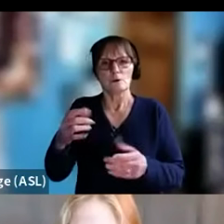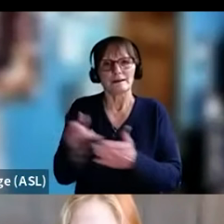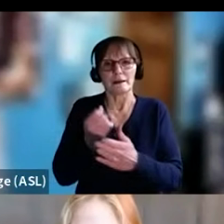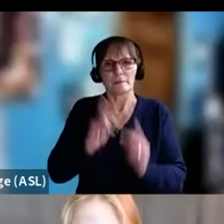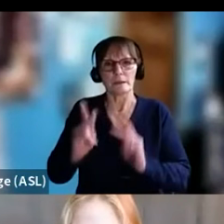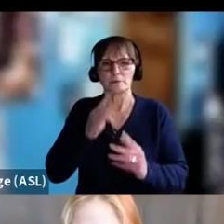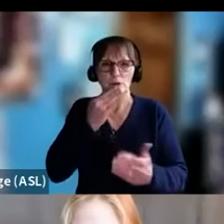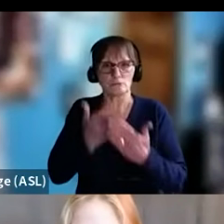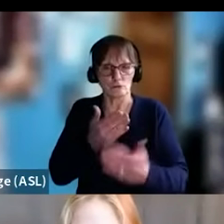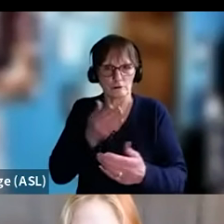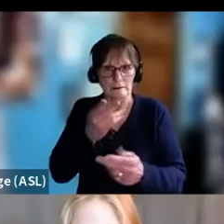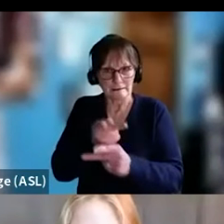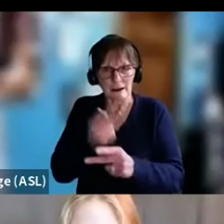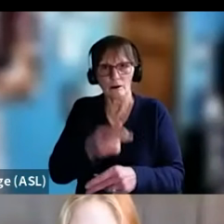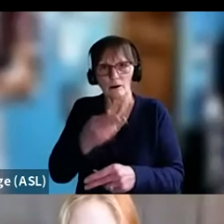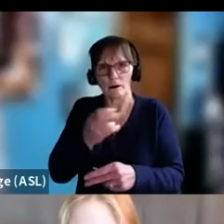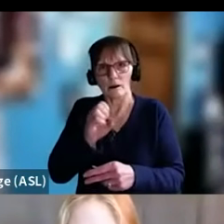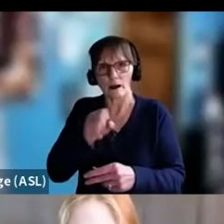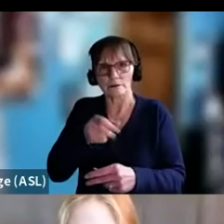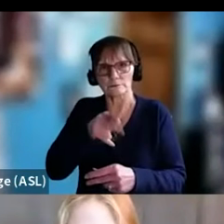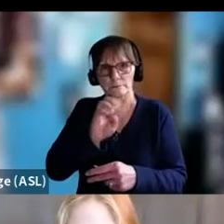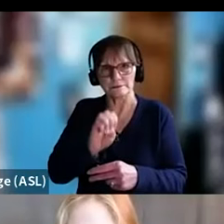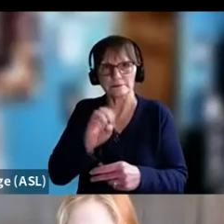to get hospice care, to get care to rehab,